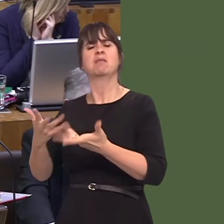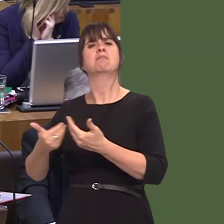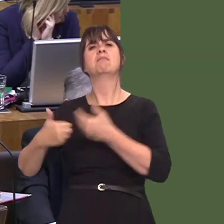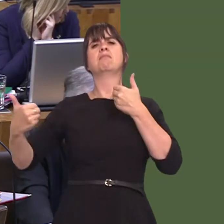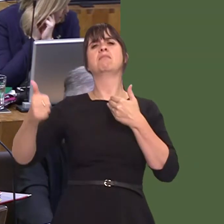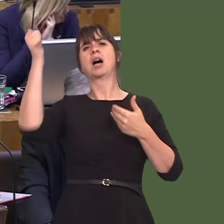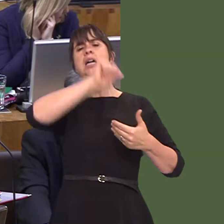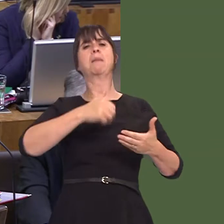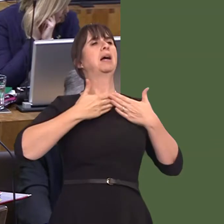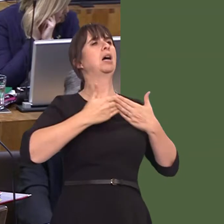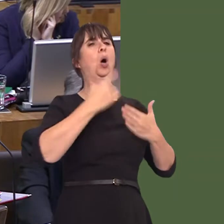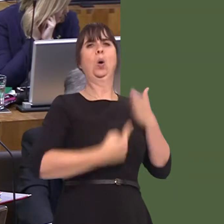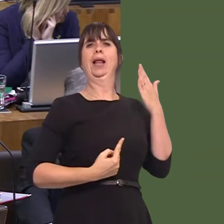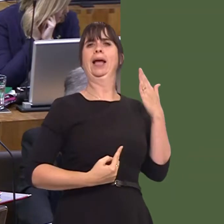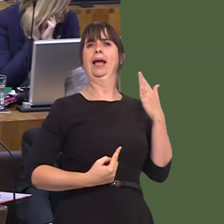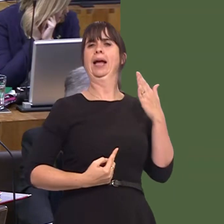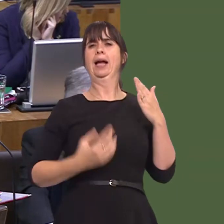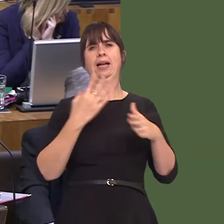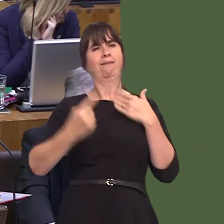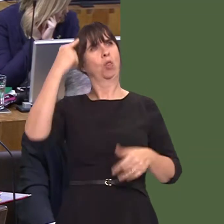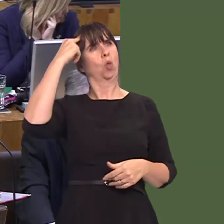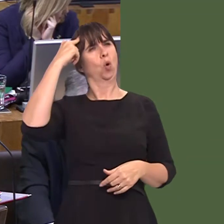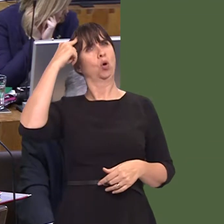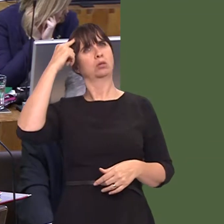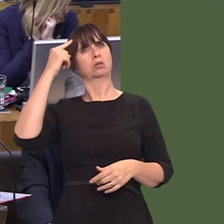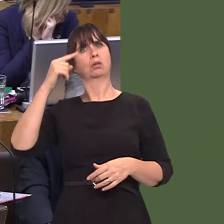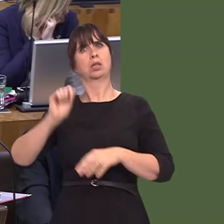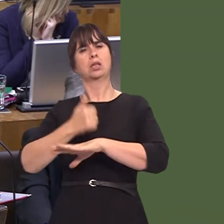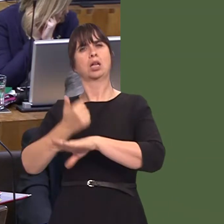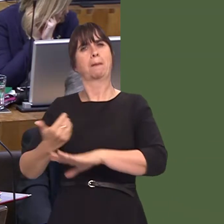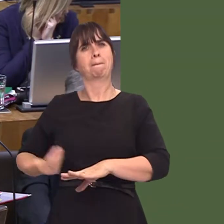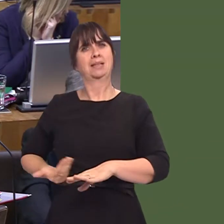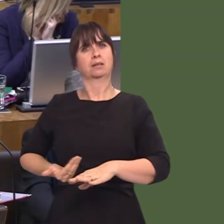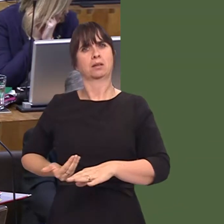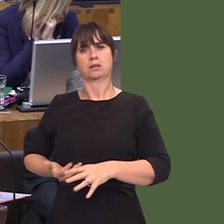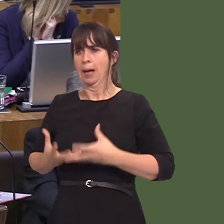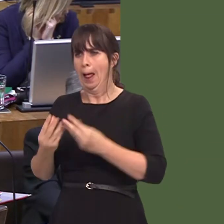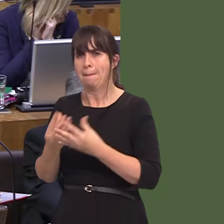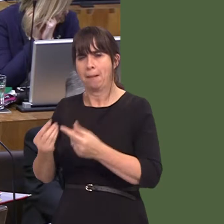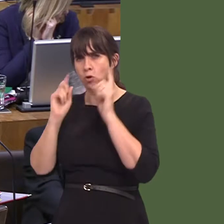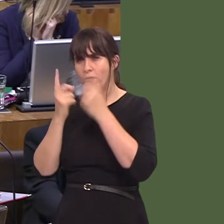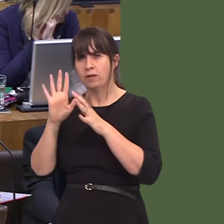economic generators, they didnít see themselves as having to produce start-up businesses based around their own research. Thatís all changed.